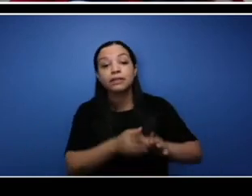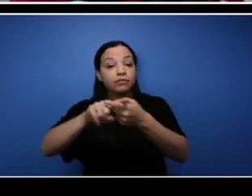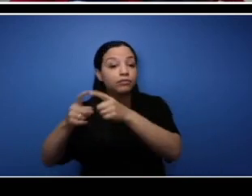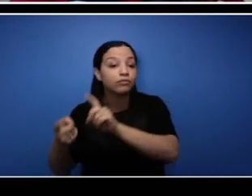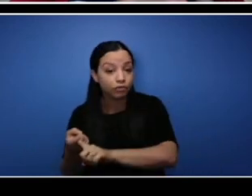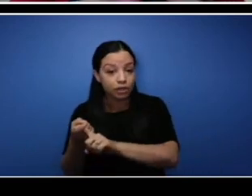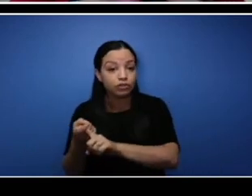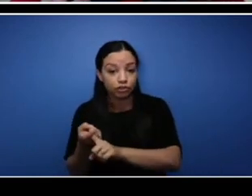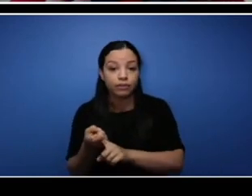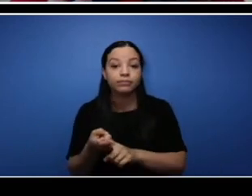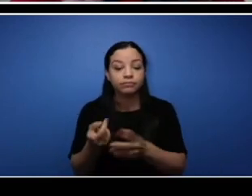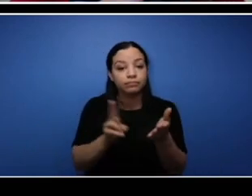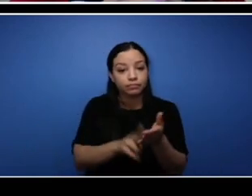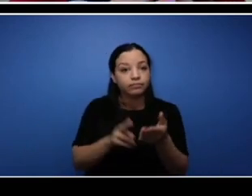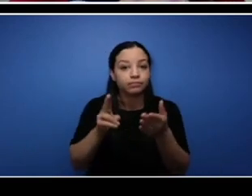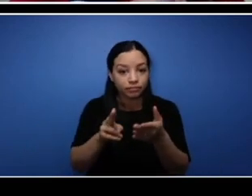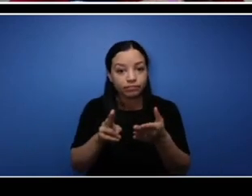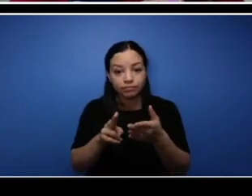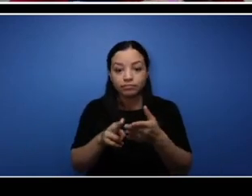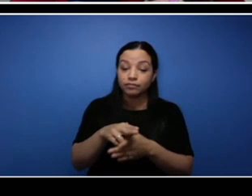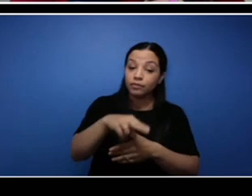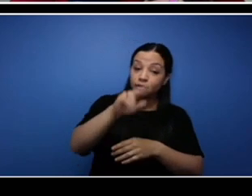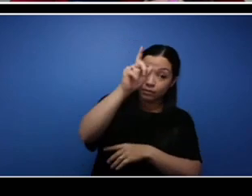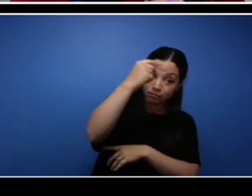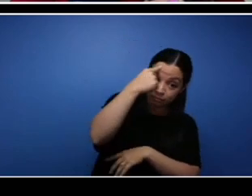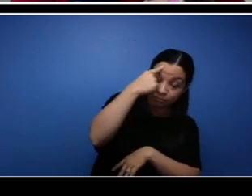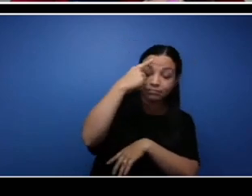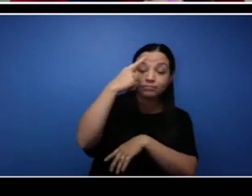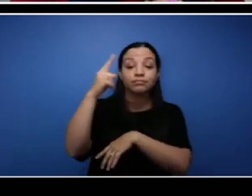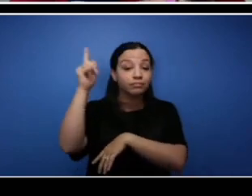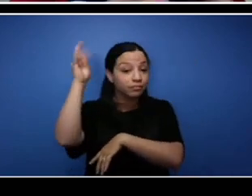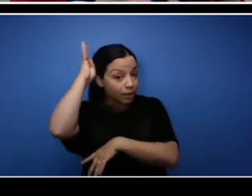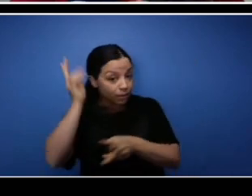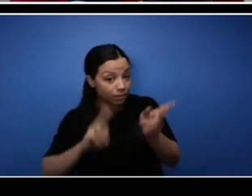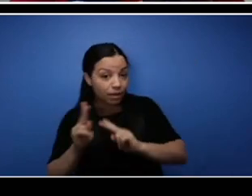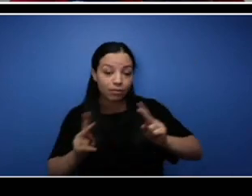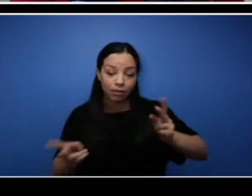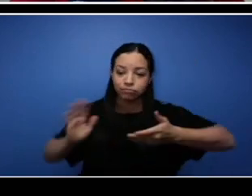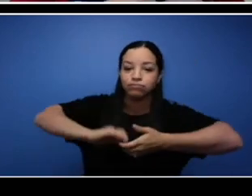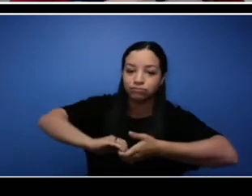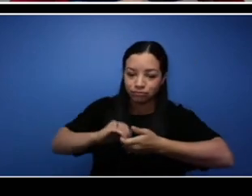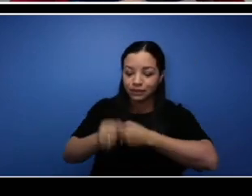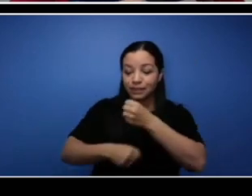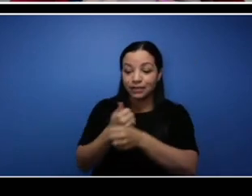Mi’kmaq Nation and the Crown, dating back to 1725. In Nova Scotia we recognize that